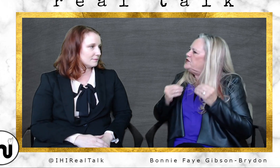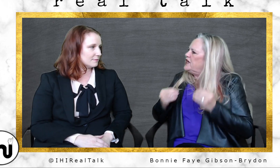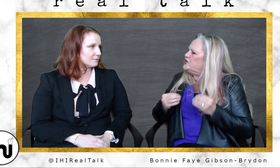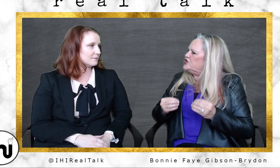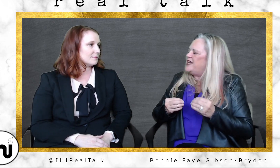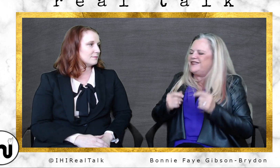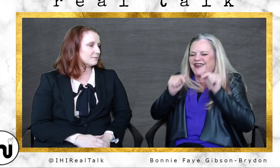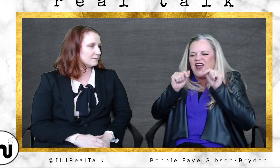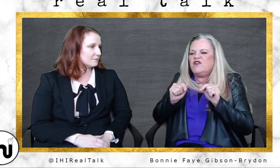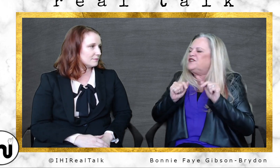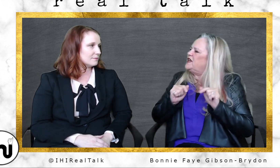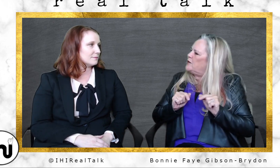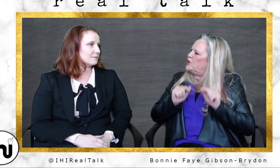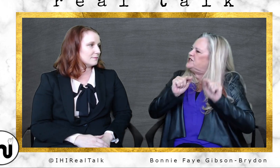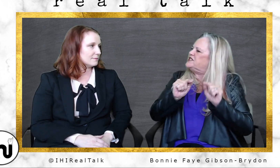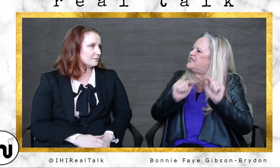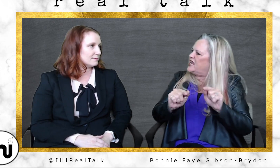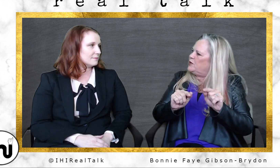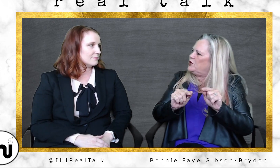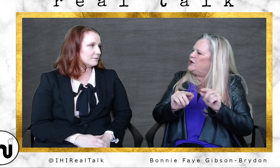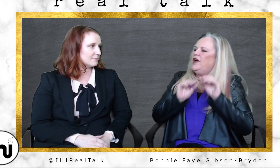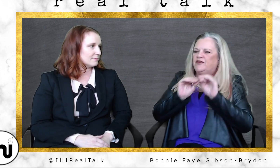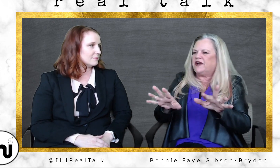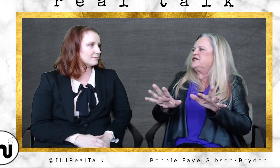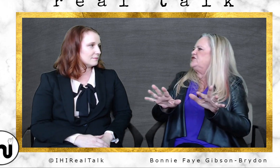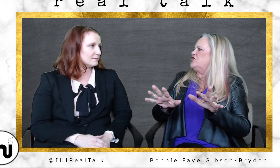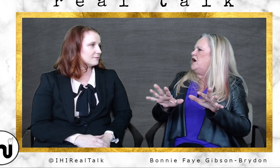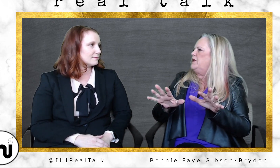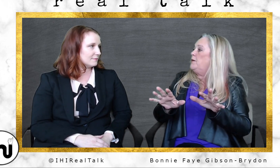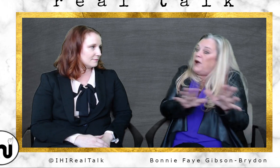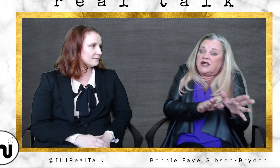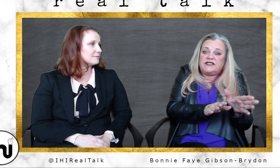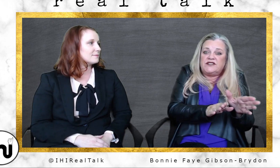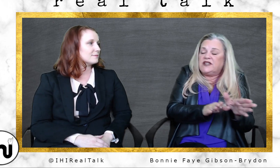to understand that everything I bring to the table affects the job positively and